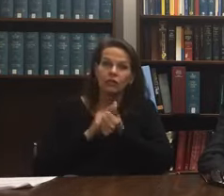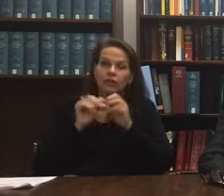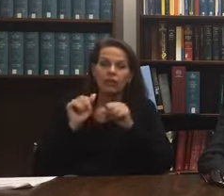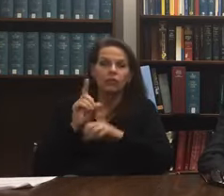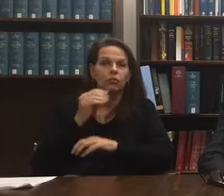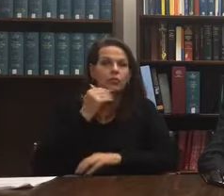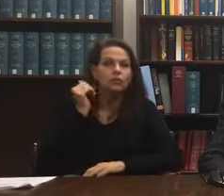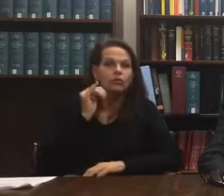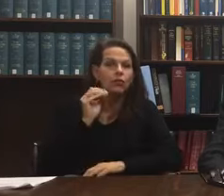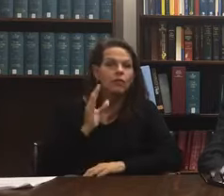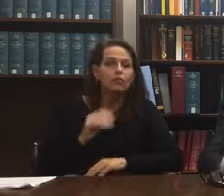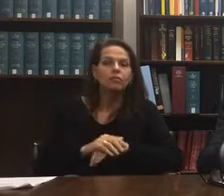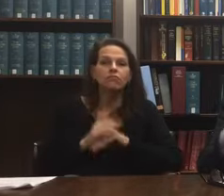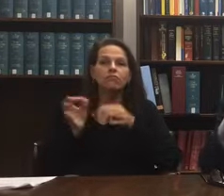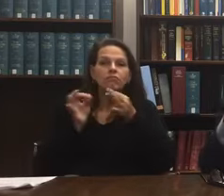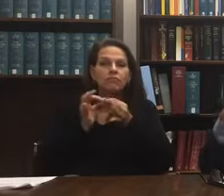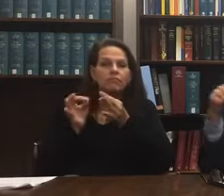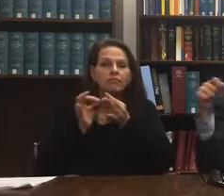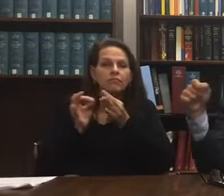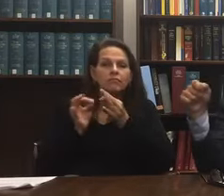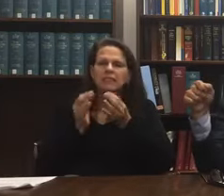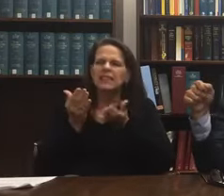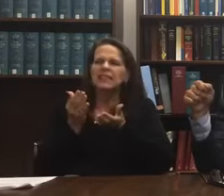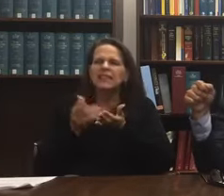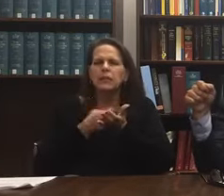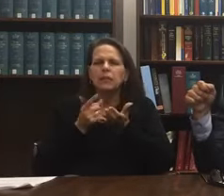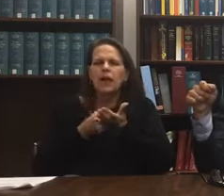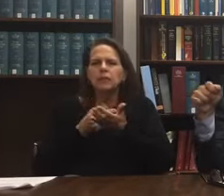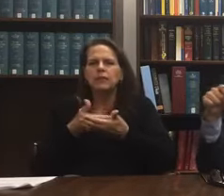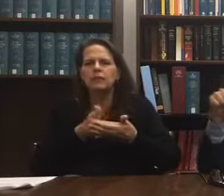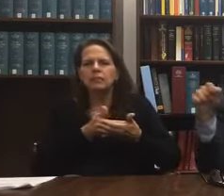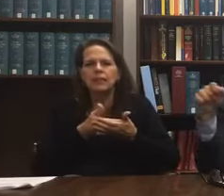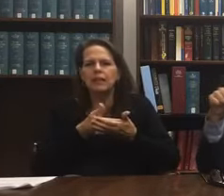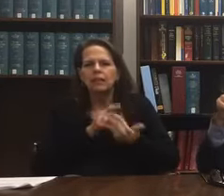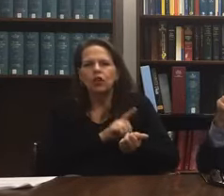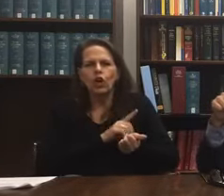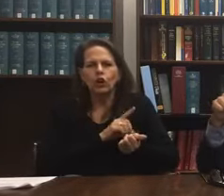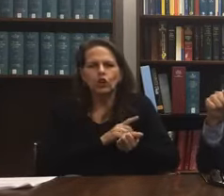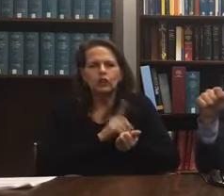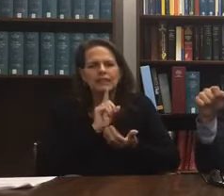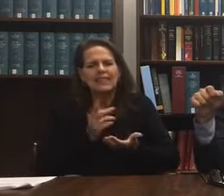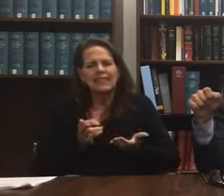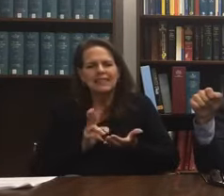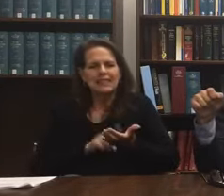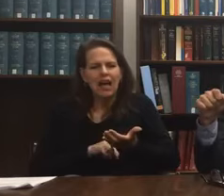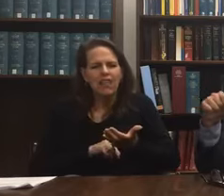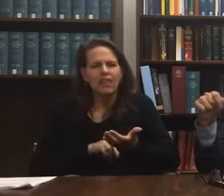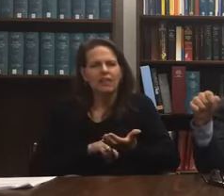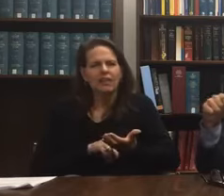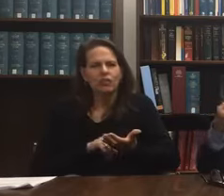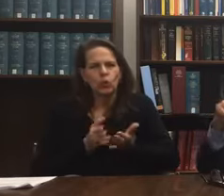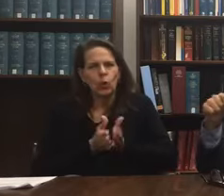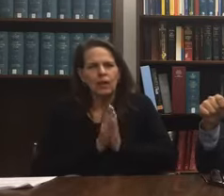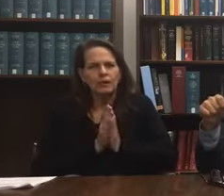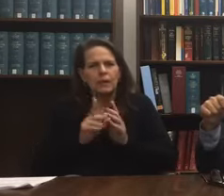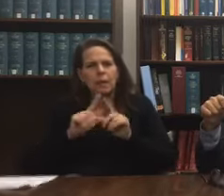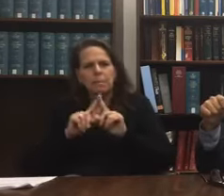explaining you know sometimes the pediatrician is signing the request but really the neurologist is driving the need so maybe they have to sign the